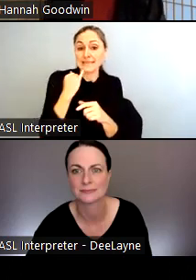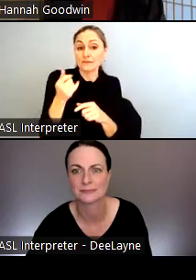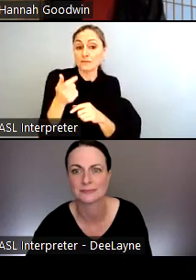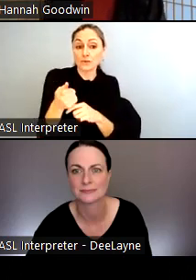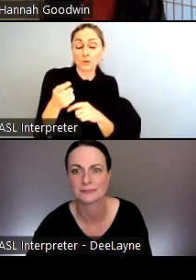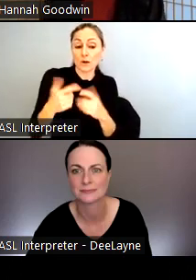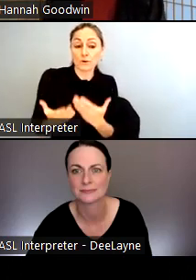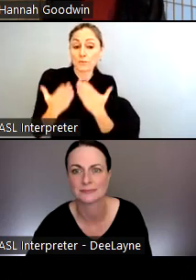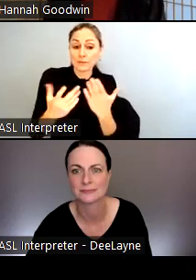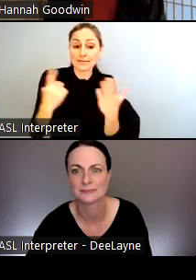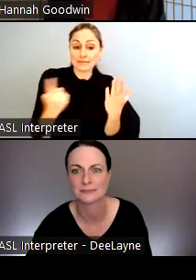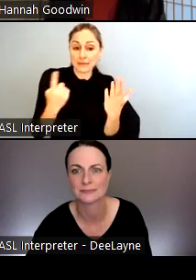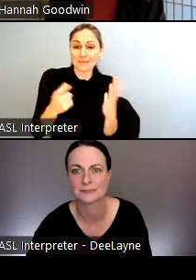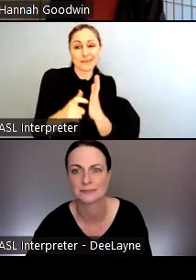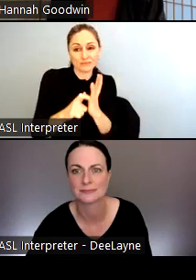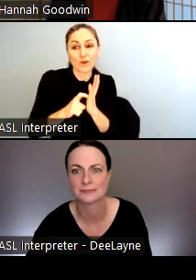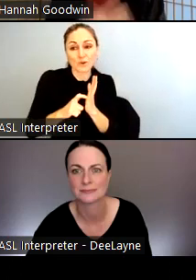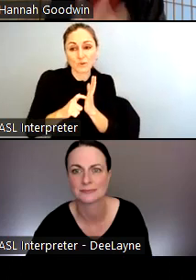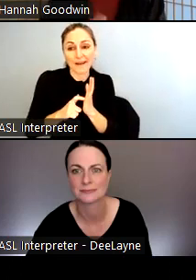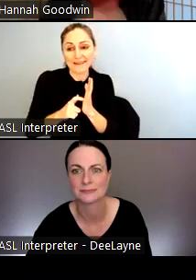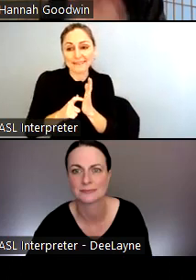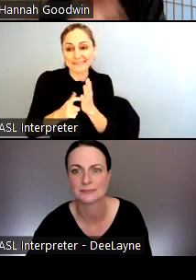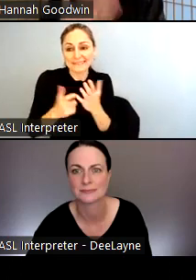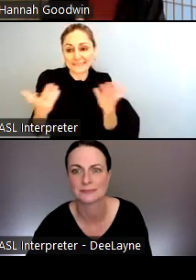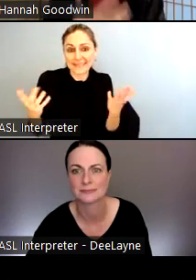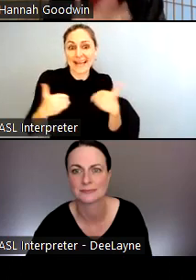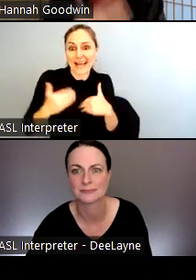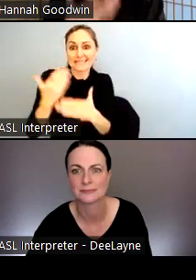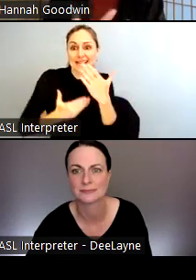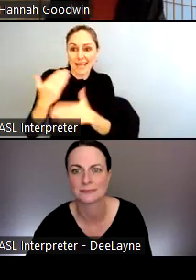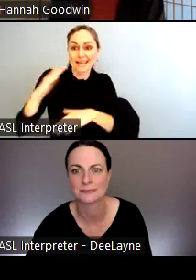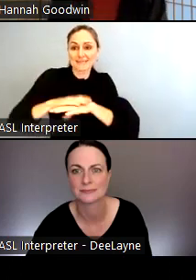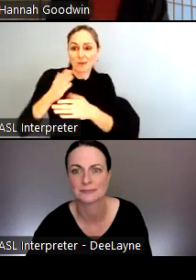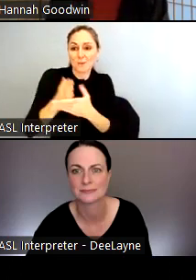that really does require, that has a hands on piece to it,